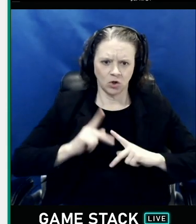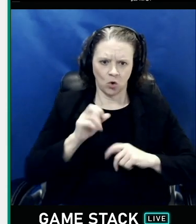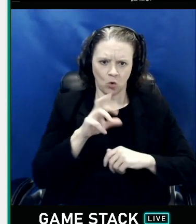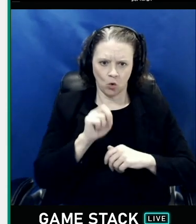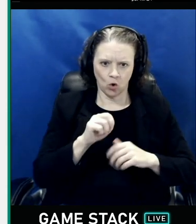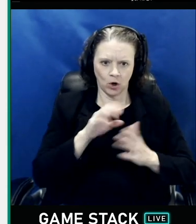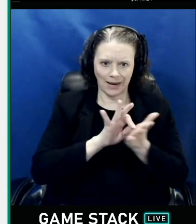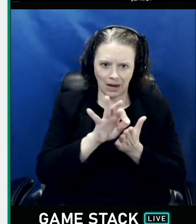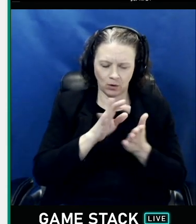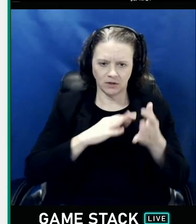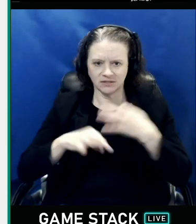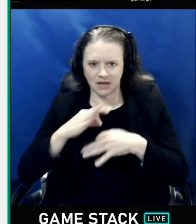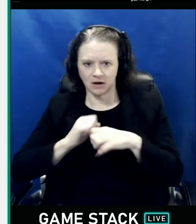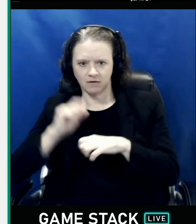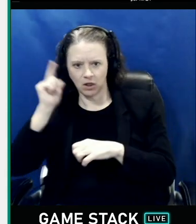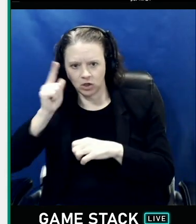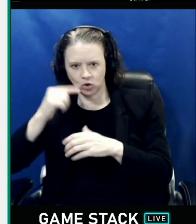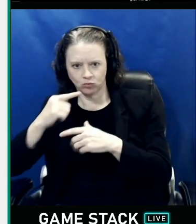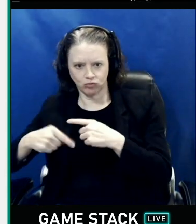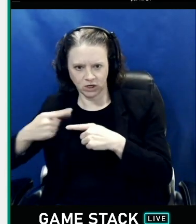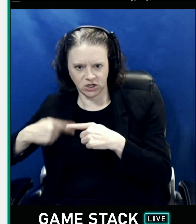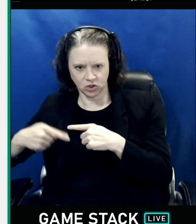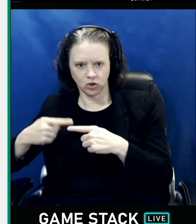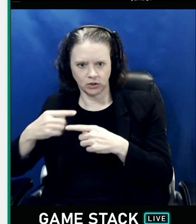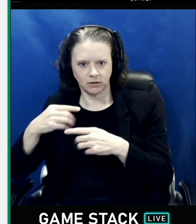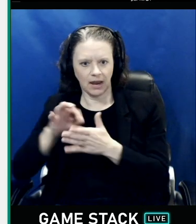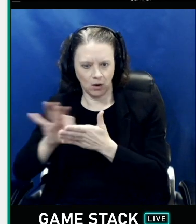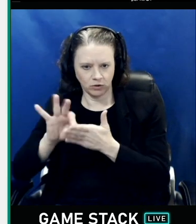Profile your application or game to determine the ideal thread count.